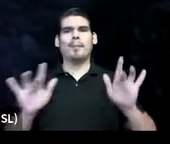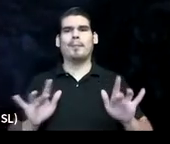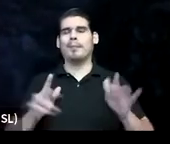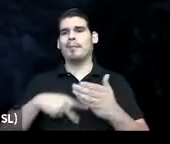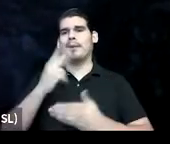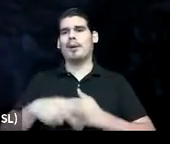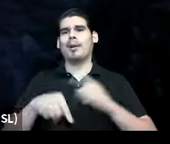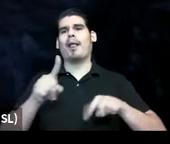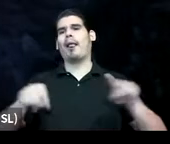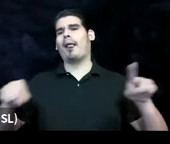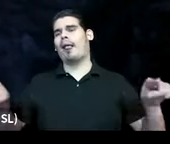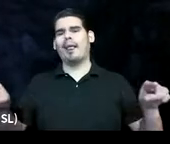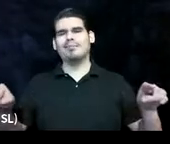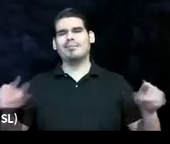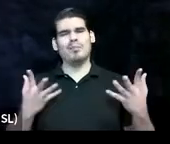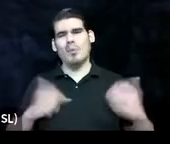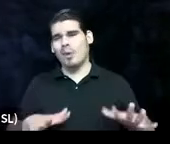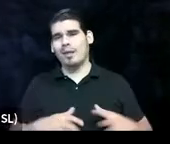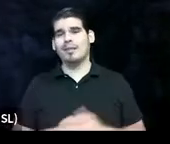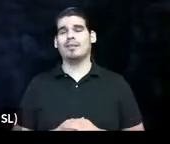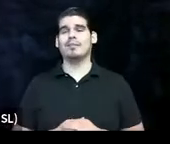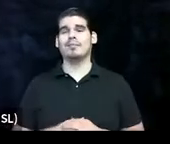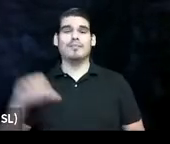because at least in my mind, if there are more